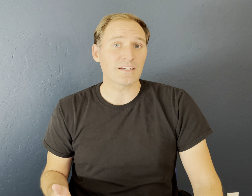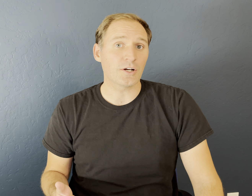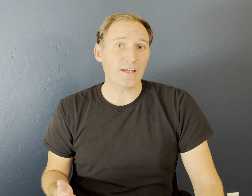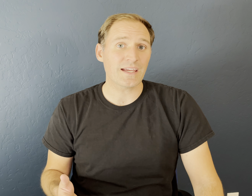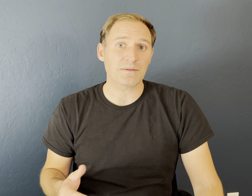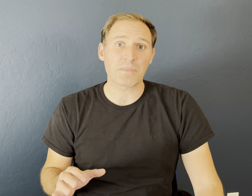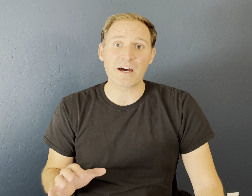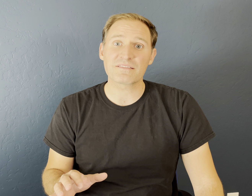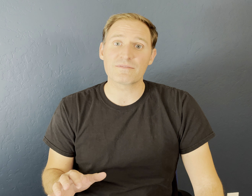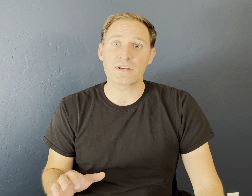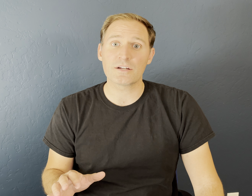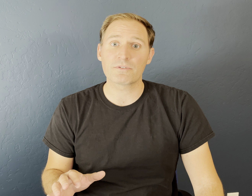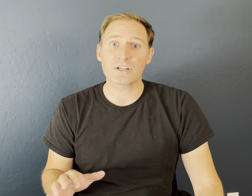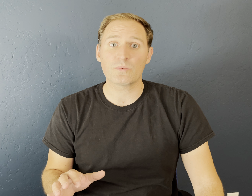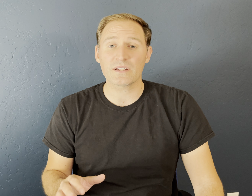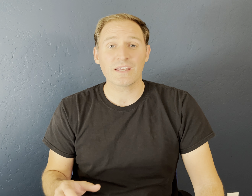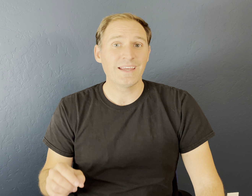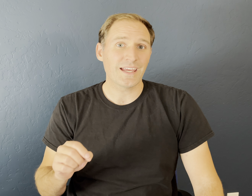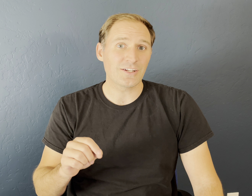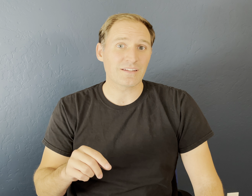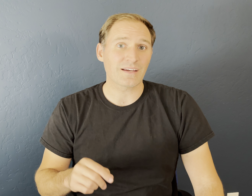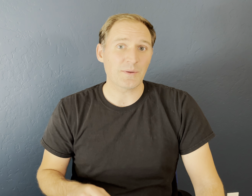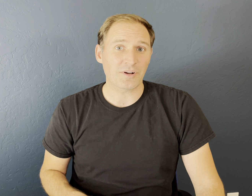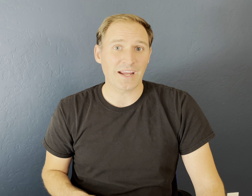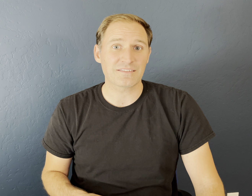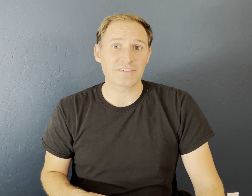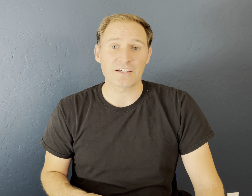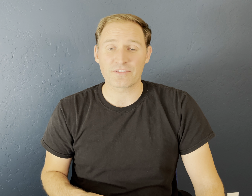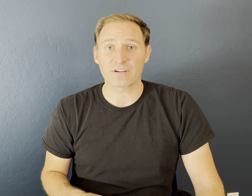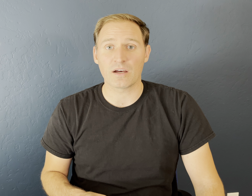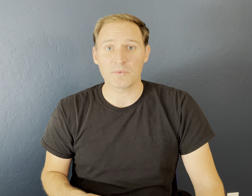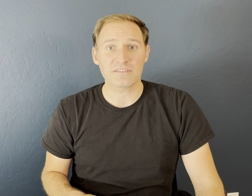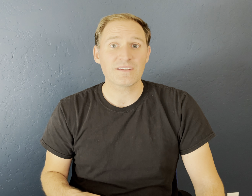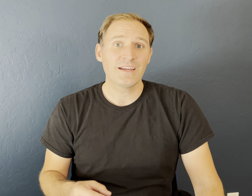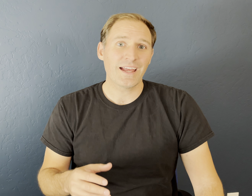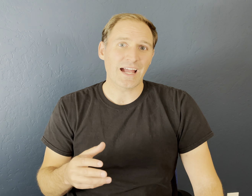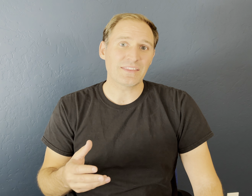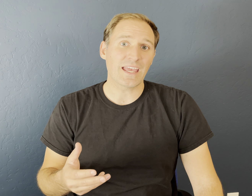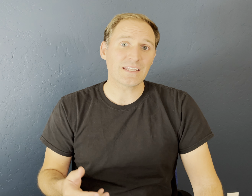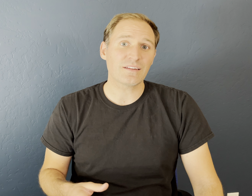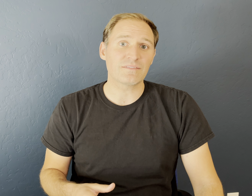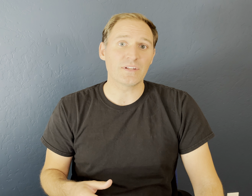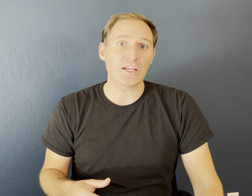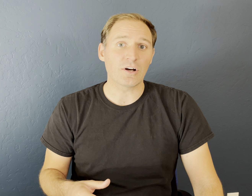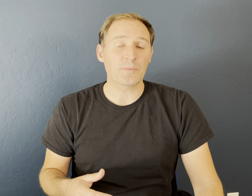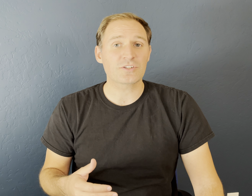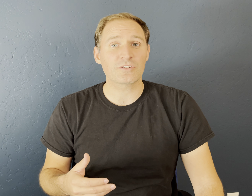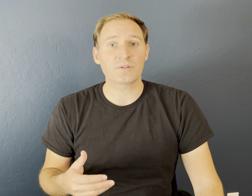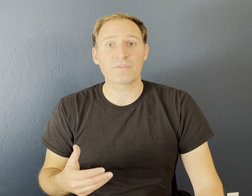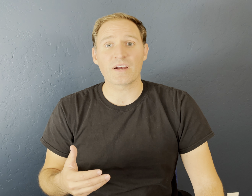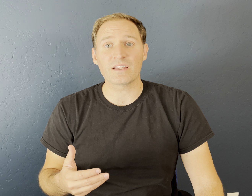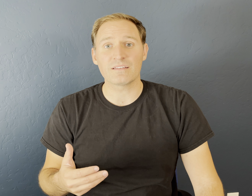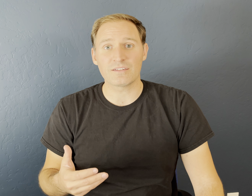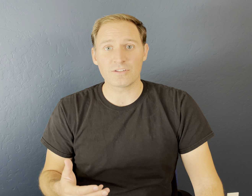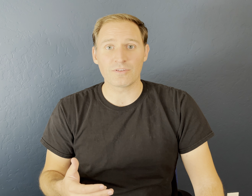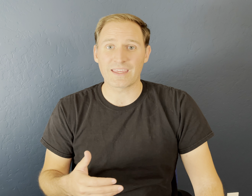go ahead and pause the video really quick and you can type your answer down in the comments. At the end of this video, I'll be sure to provide to you the